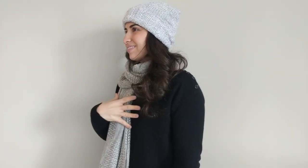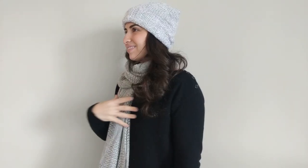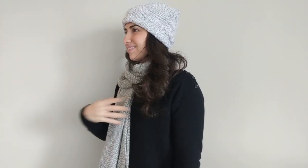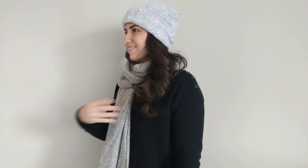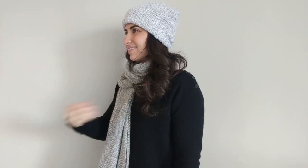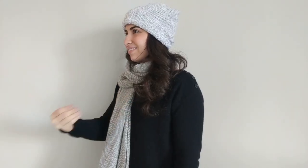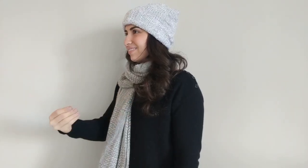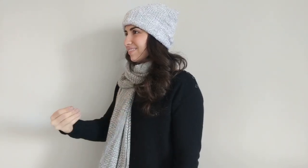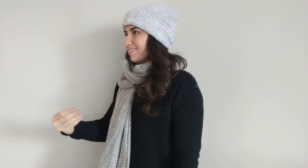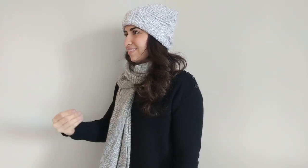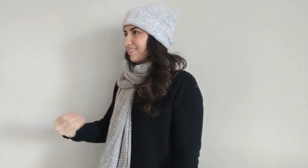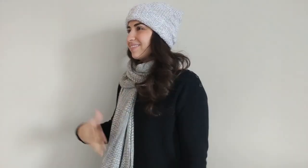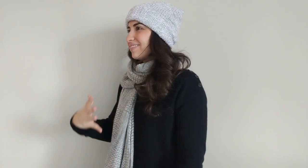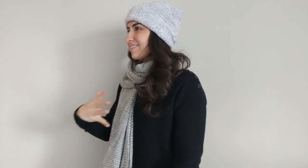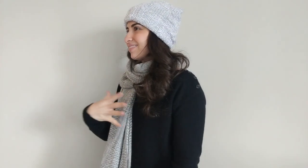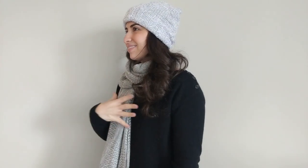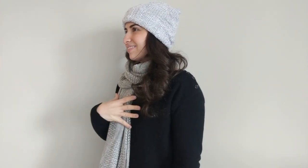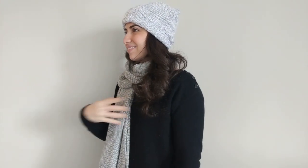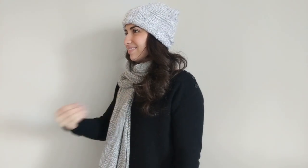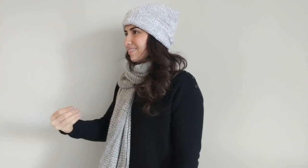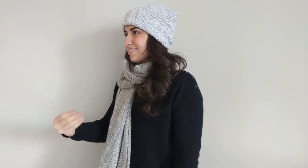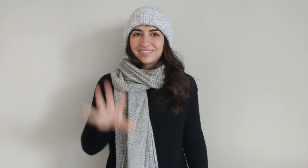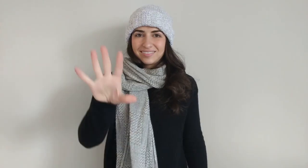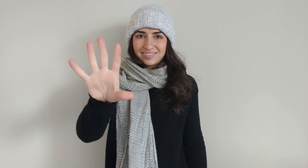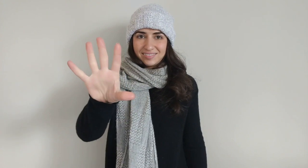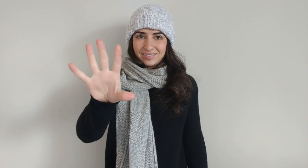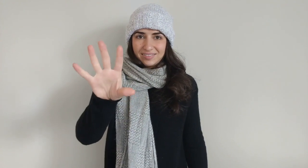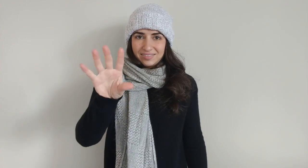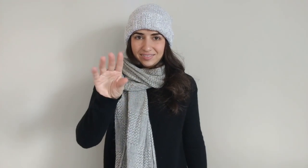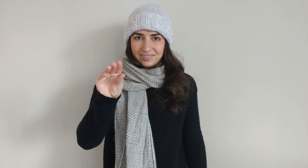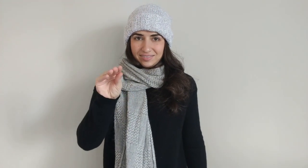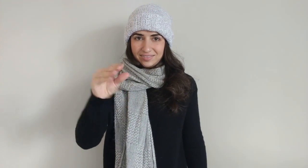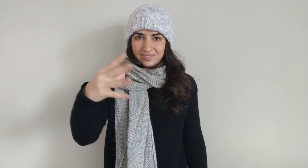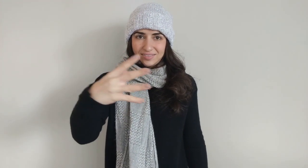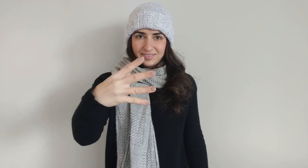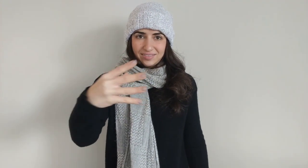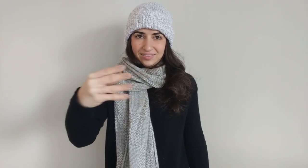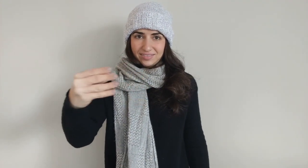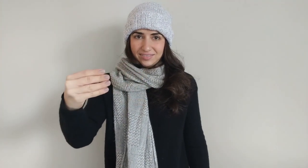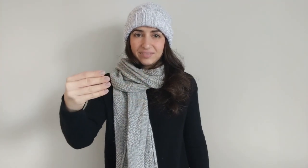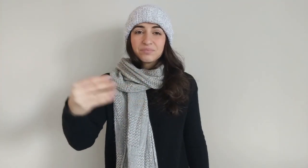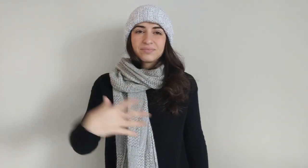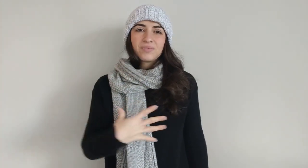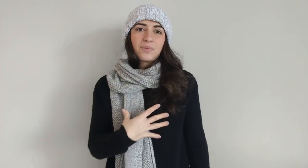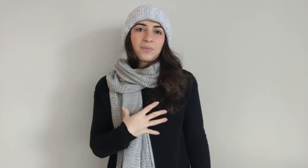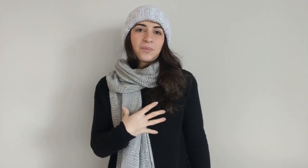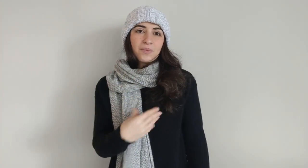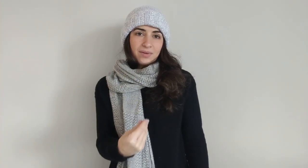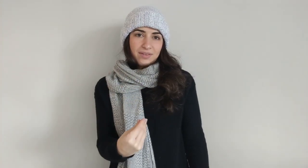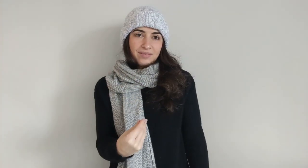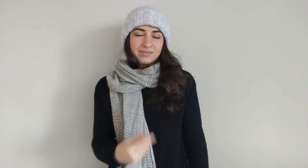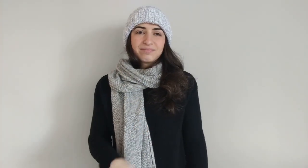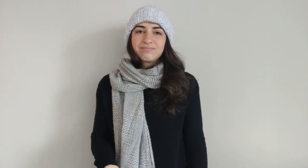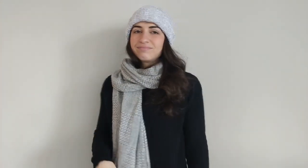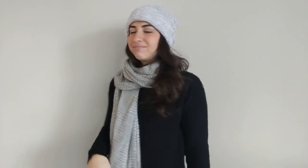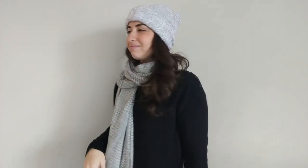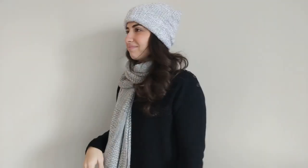WHITE This is what the movement is like -- WHITE.